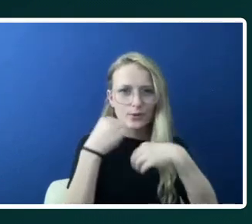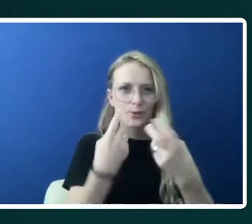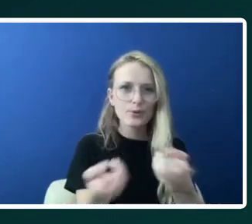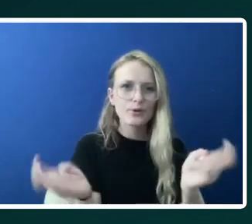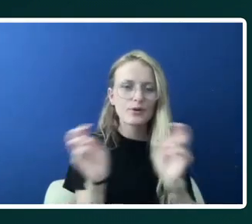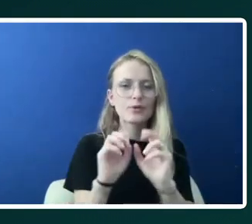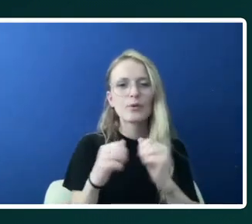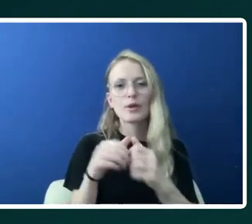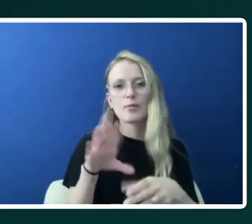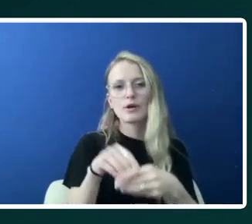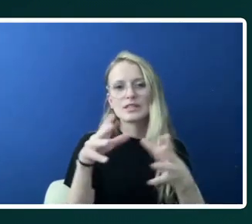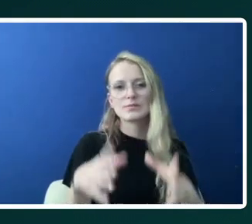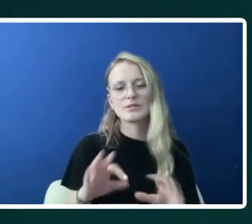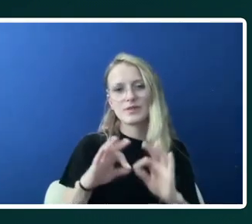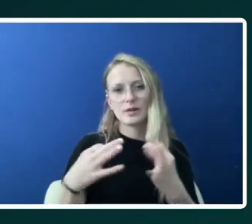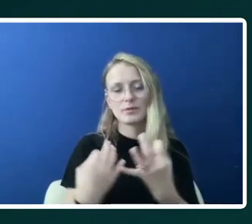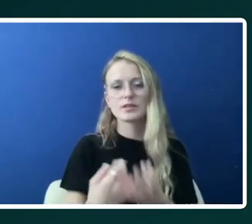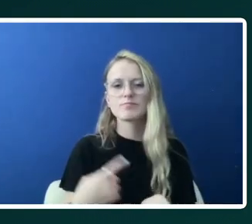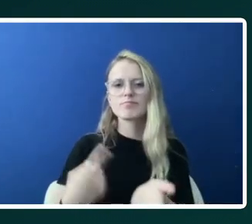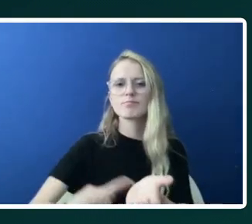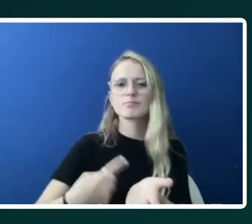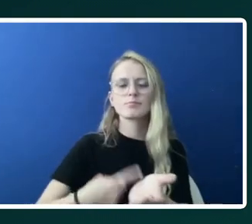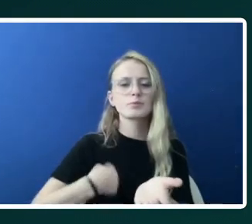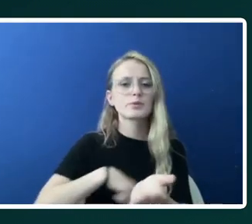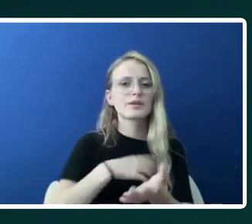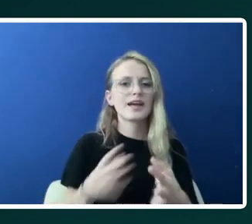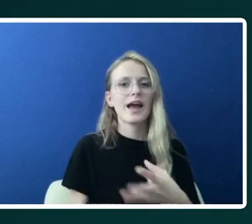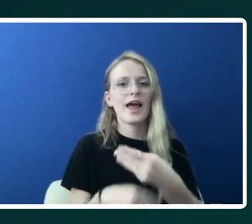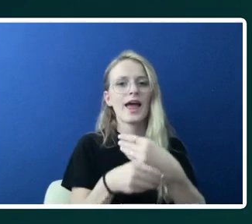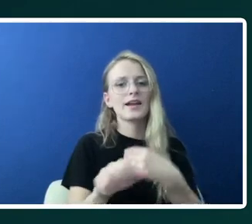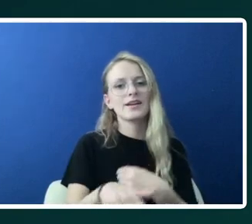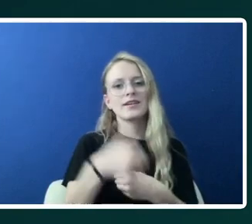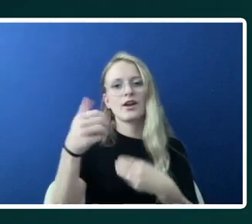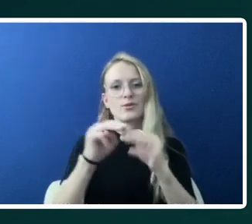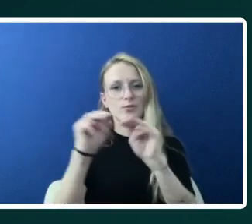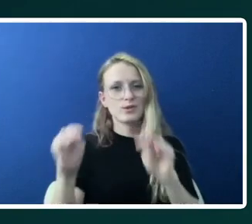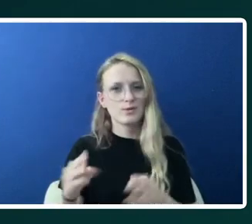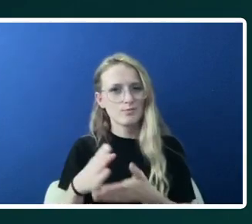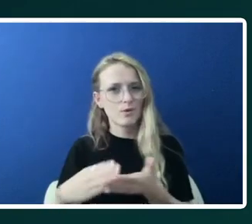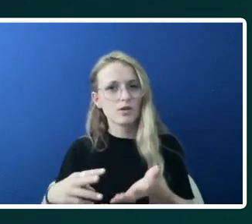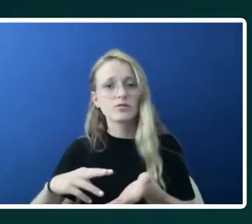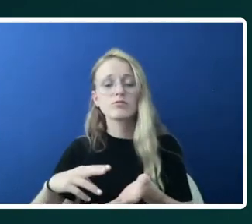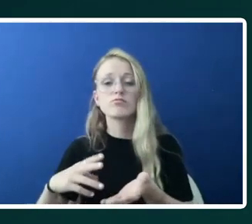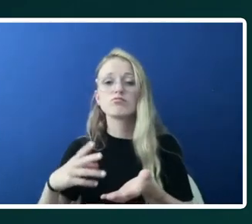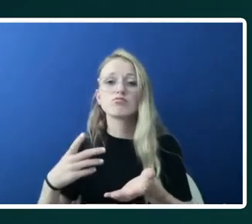In some years, we add another museum component in which participants work is showcased at the